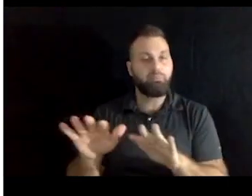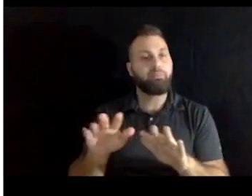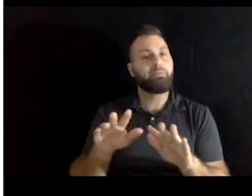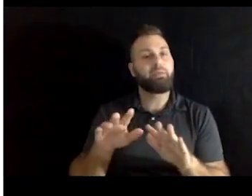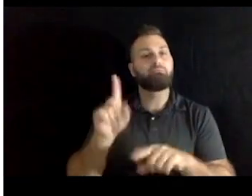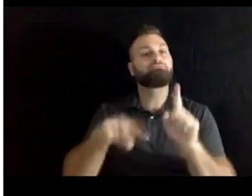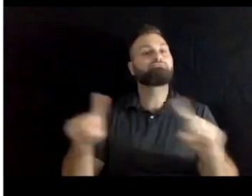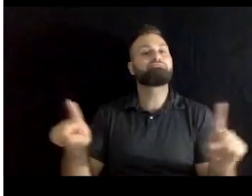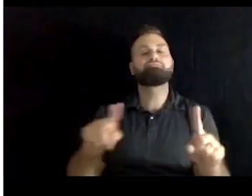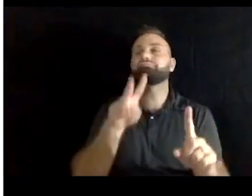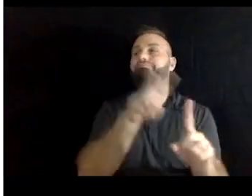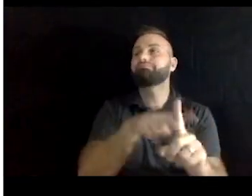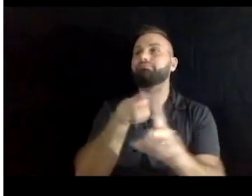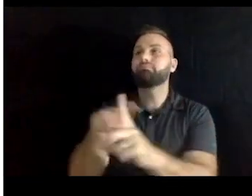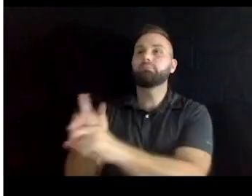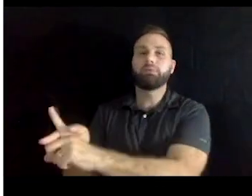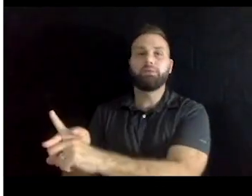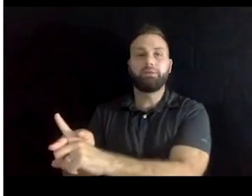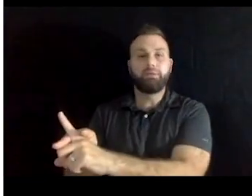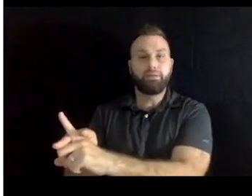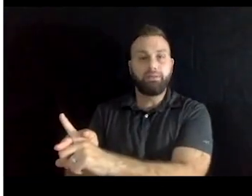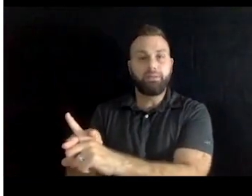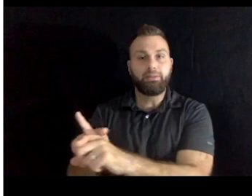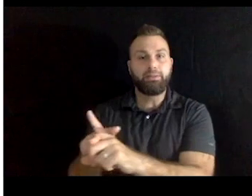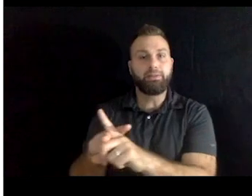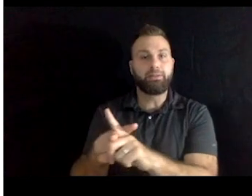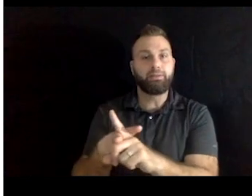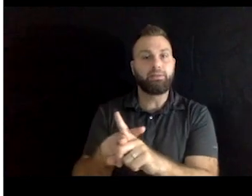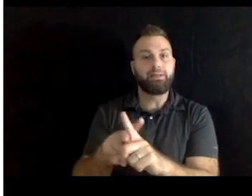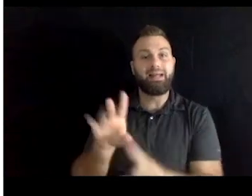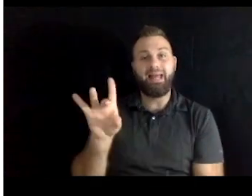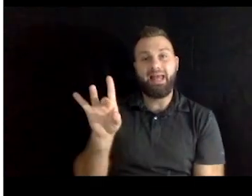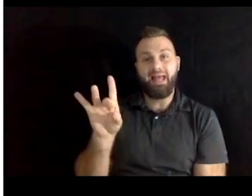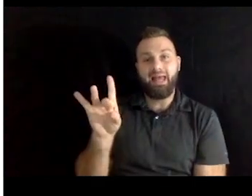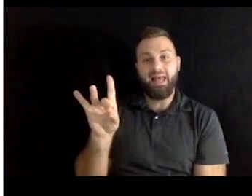randomly assigned 80,000 people into treatment and 80,000 people into control.